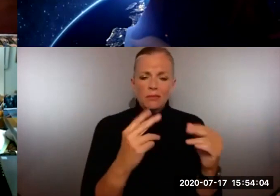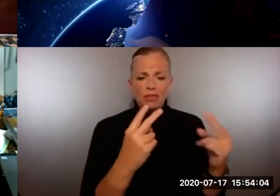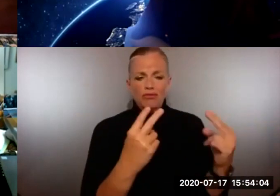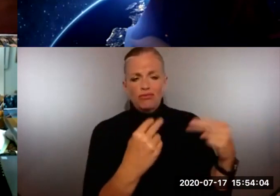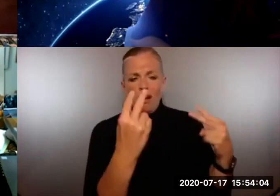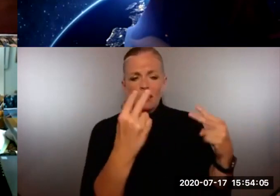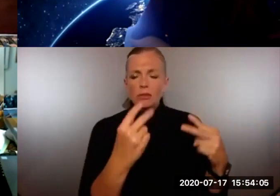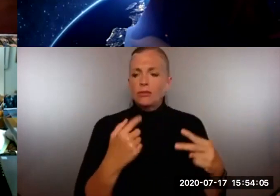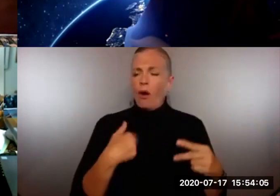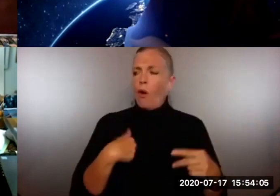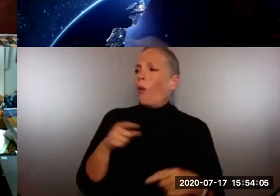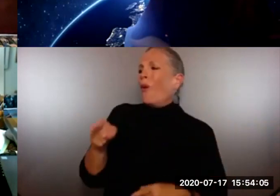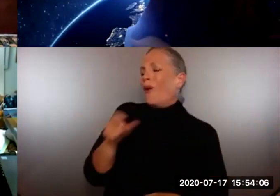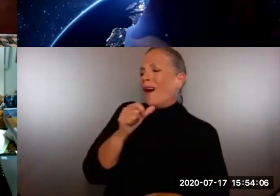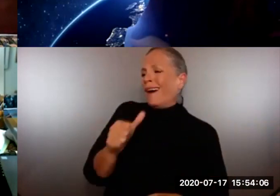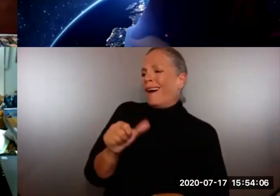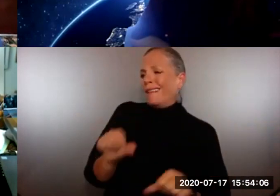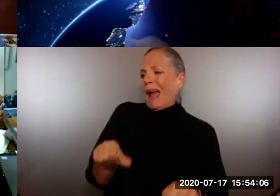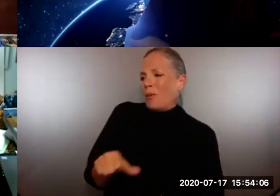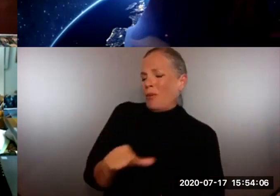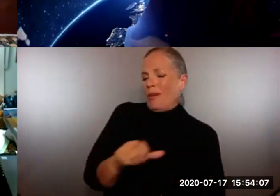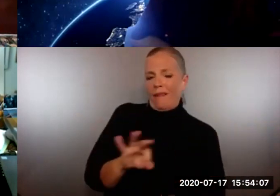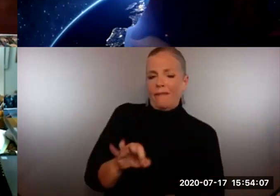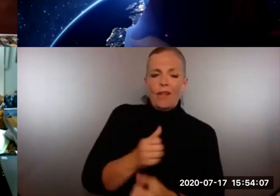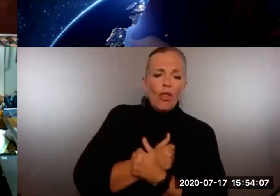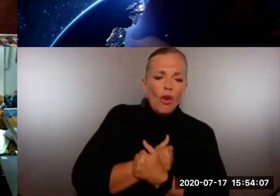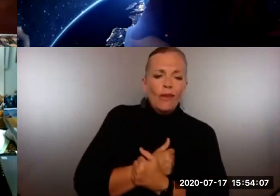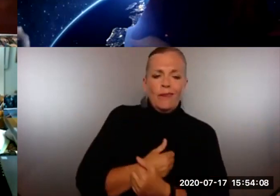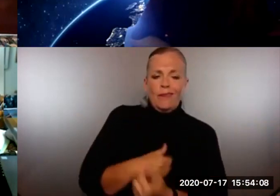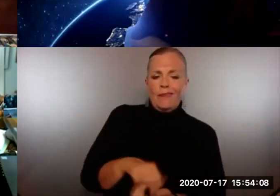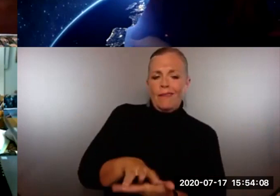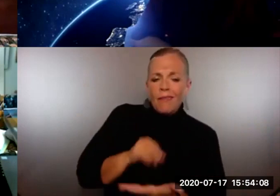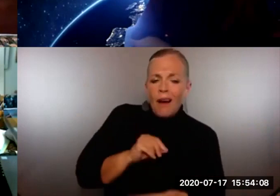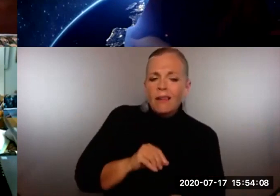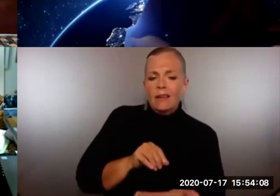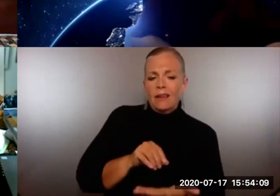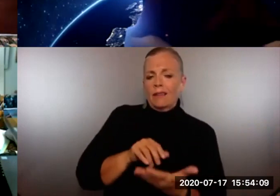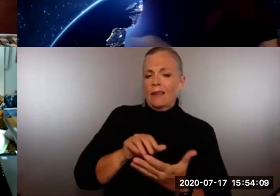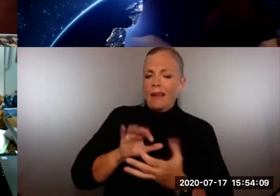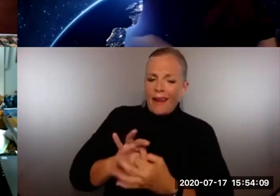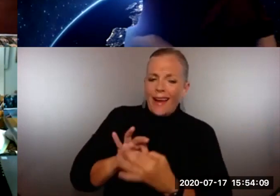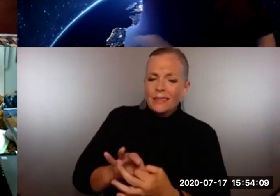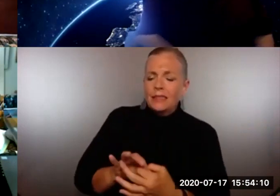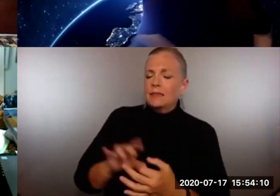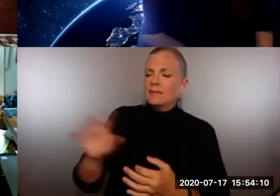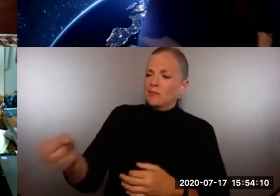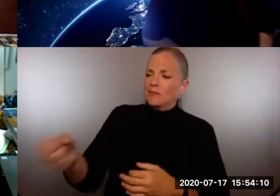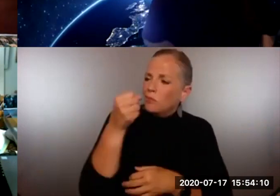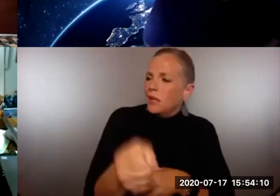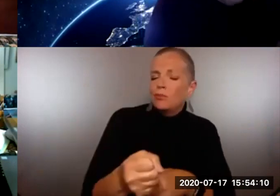and connecting, institutionalized, abused, and worse.